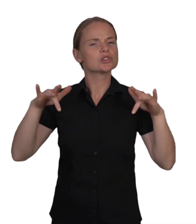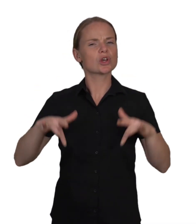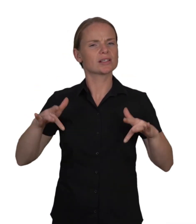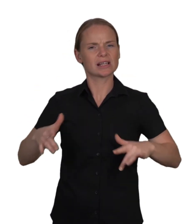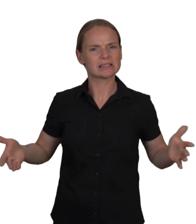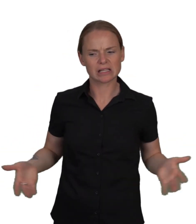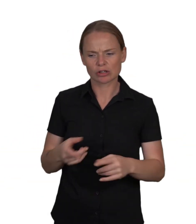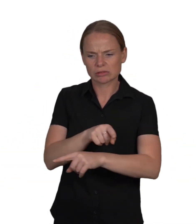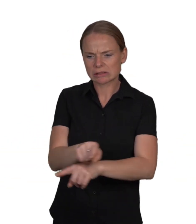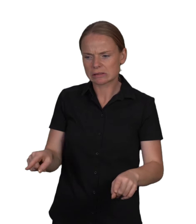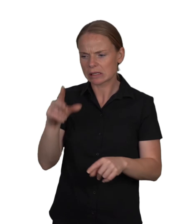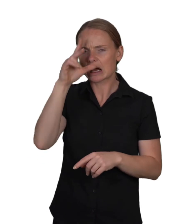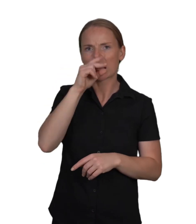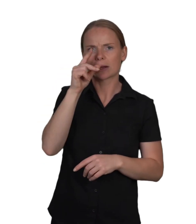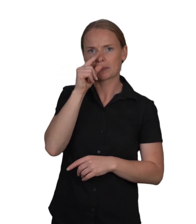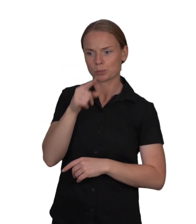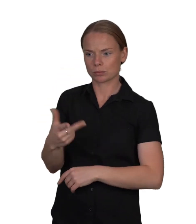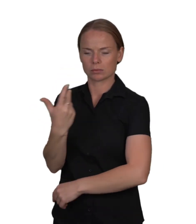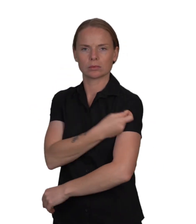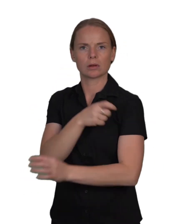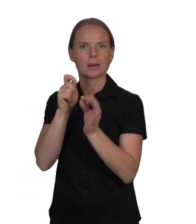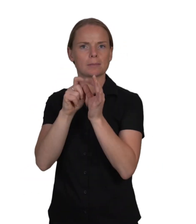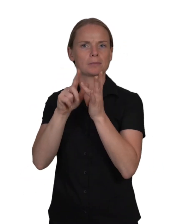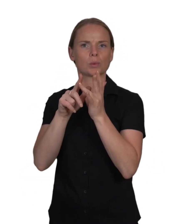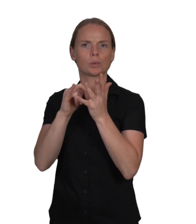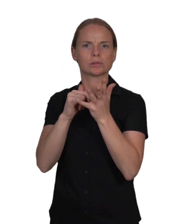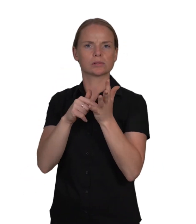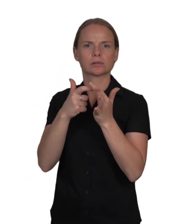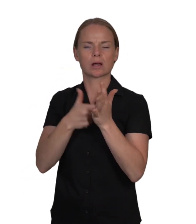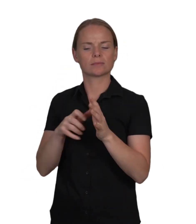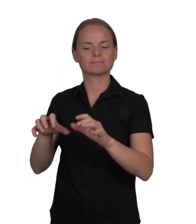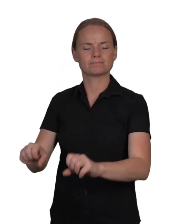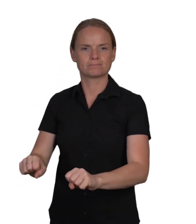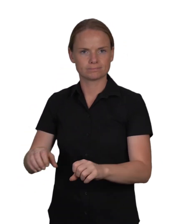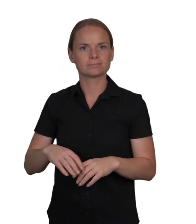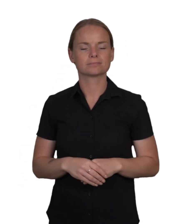Booster doses are not recommended for younger people at this stage.